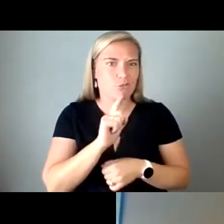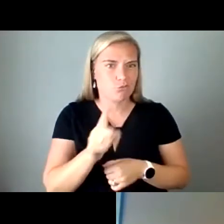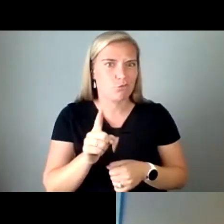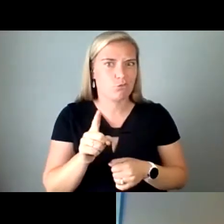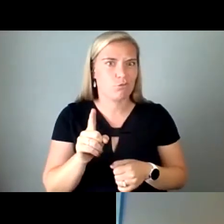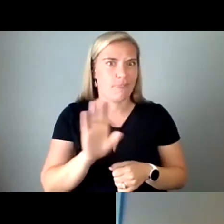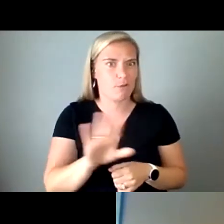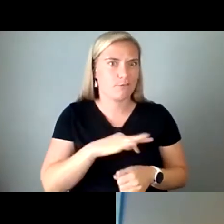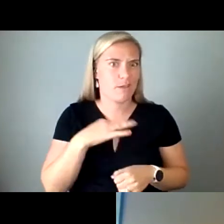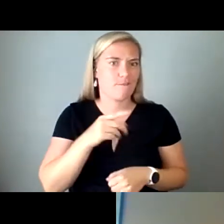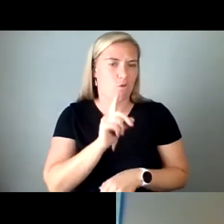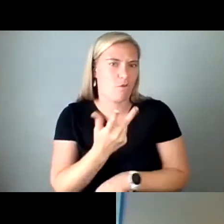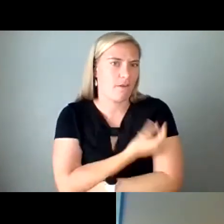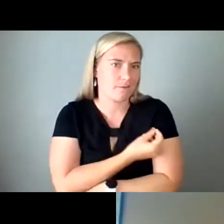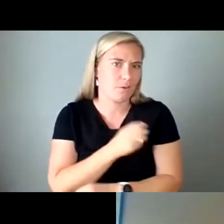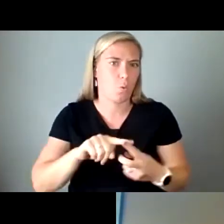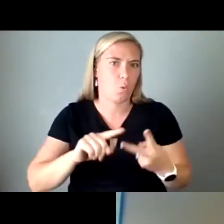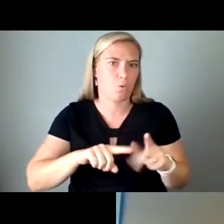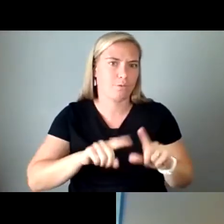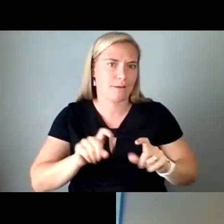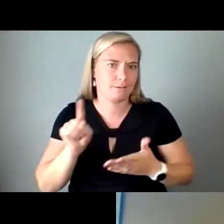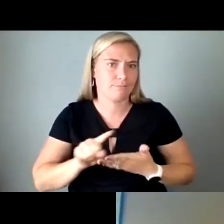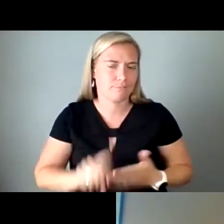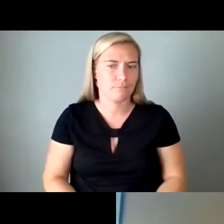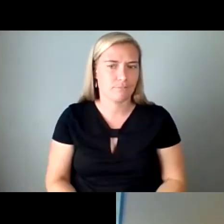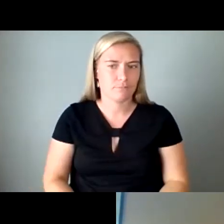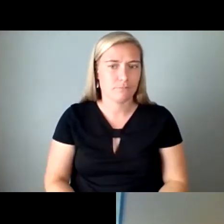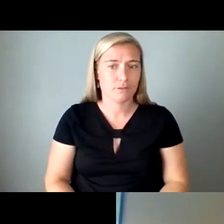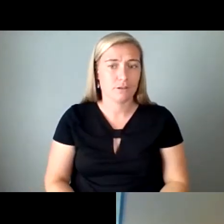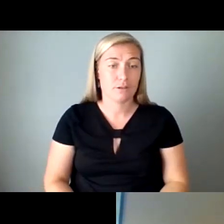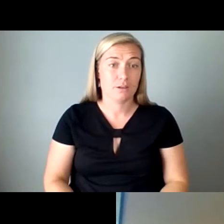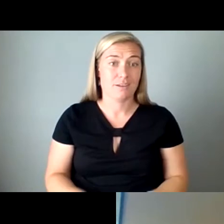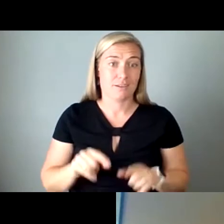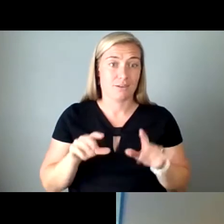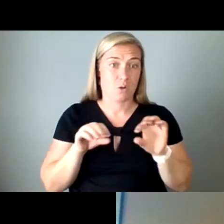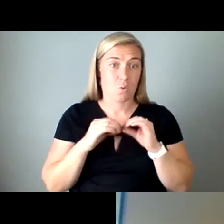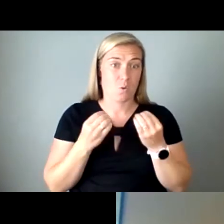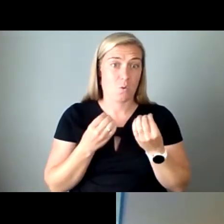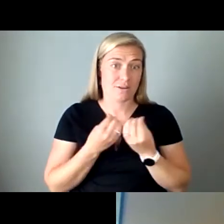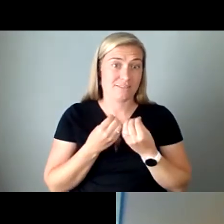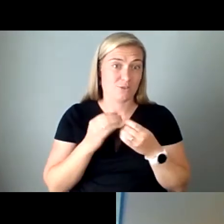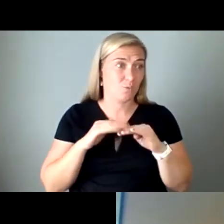organizations with over 100 employees. It impacts over 80 million workers.